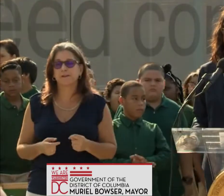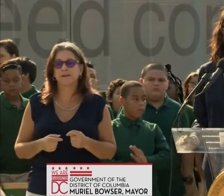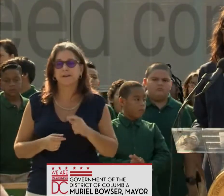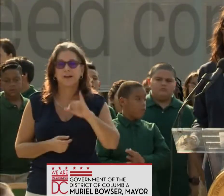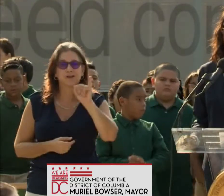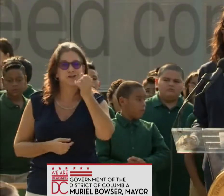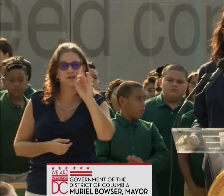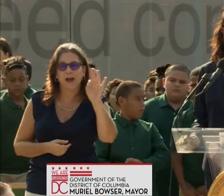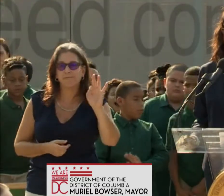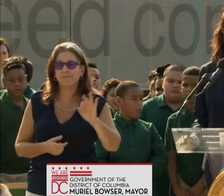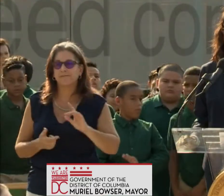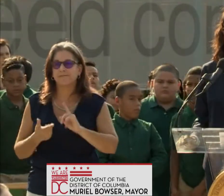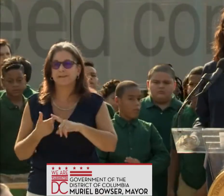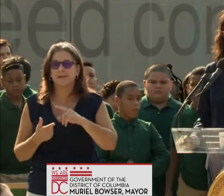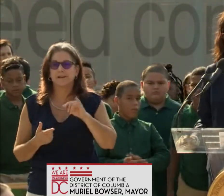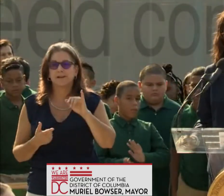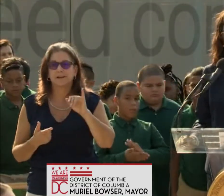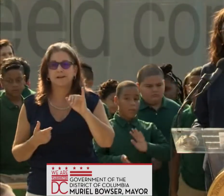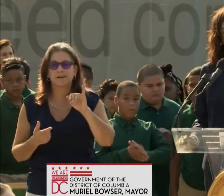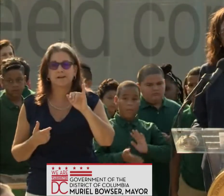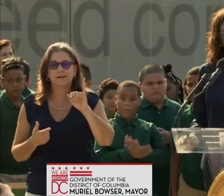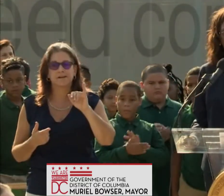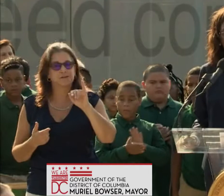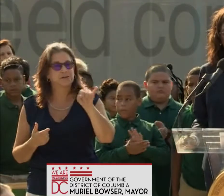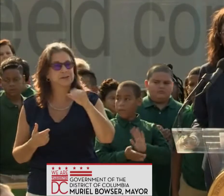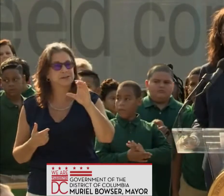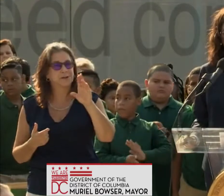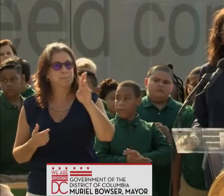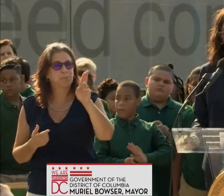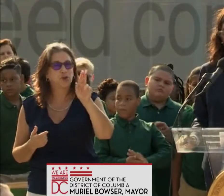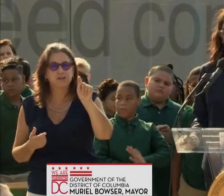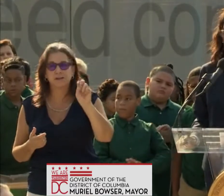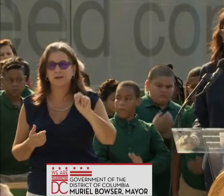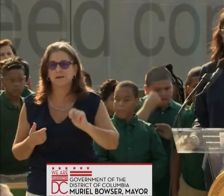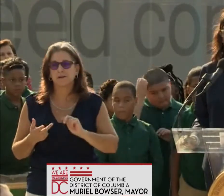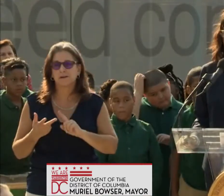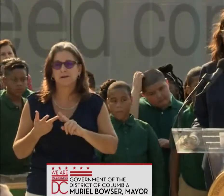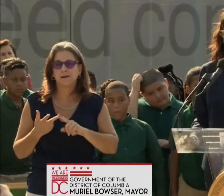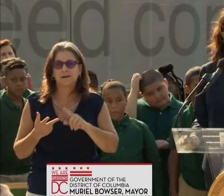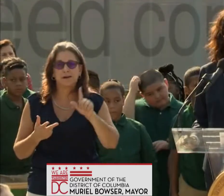Marcus Lucas our facilities management team led by Spencer Davis and Donny